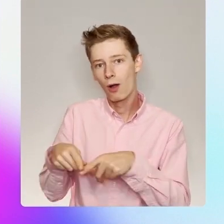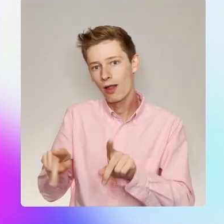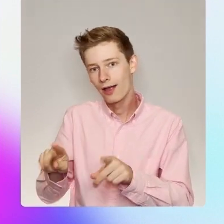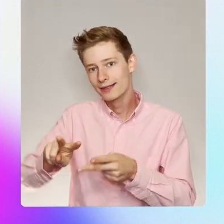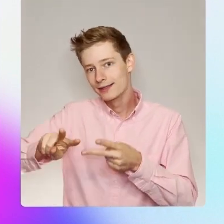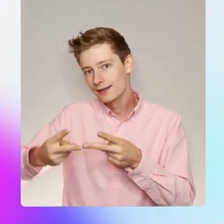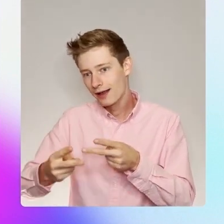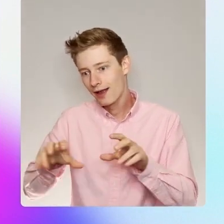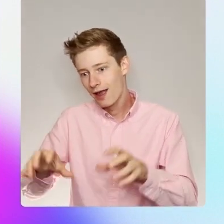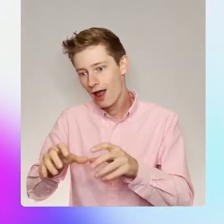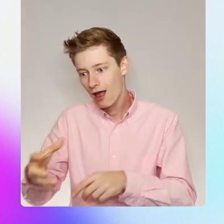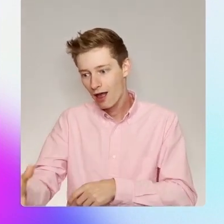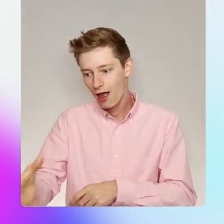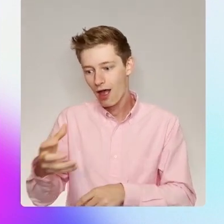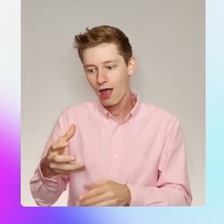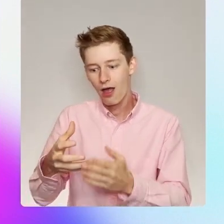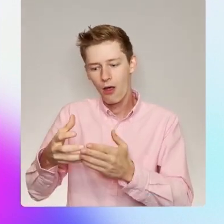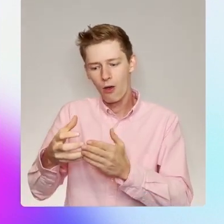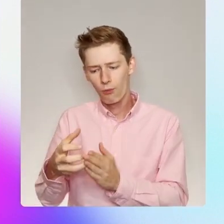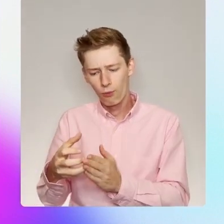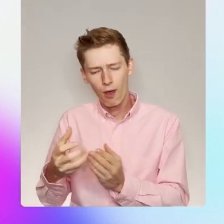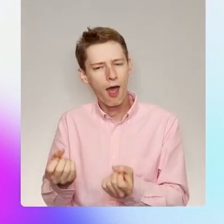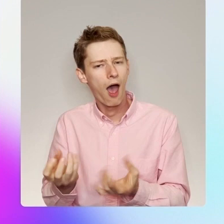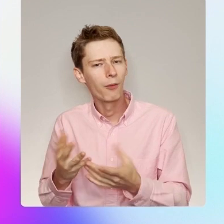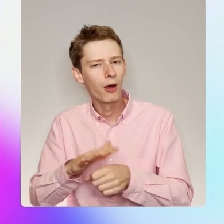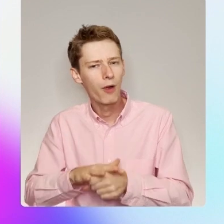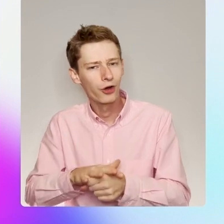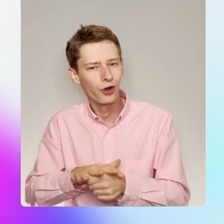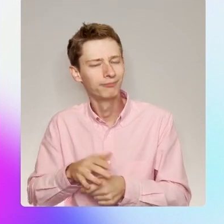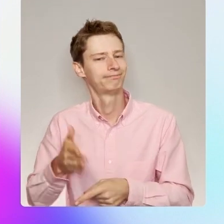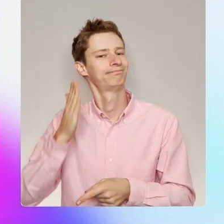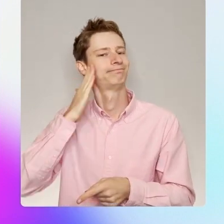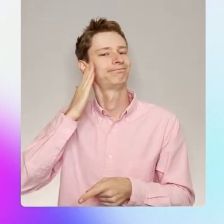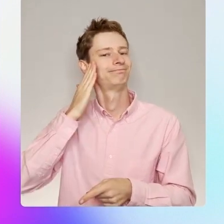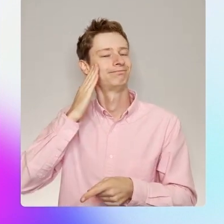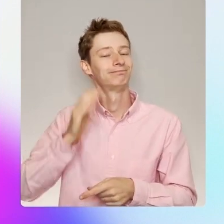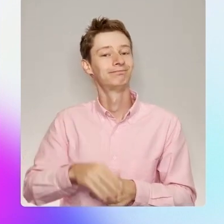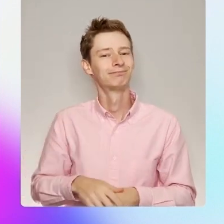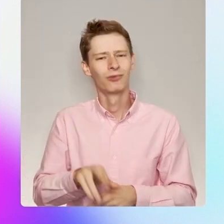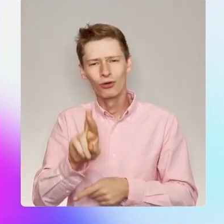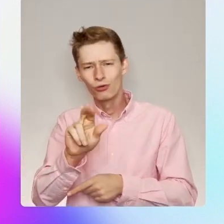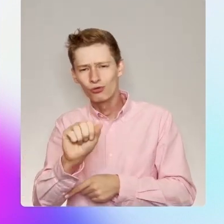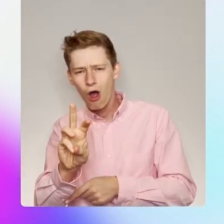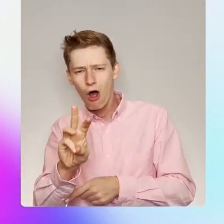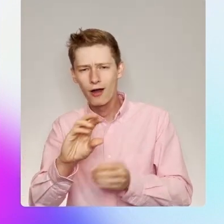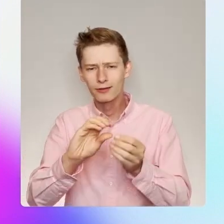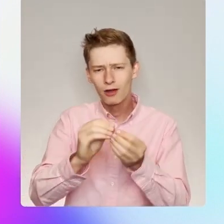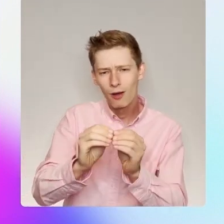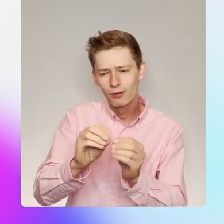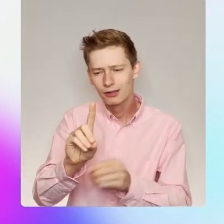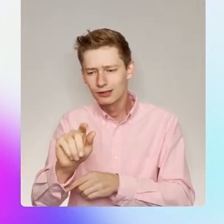of applying pressure to held objects. While the raw data involved in this calculation will be available at launch,